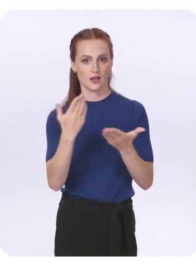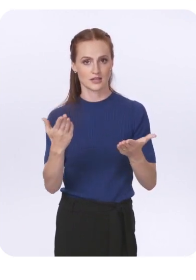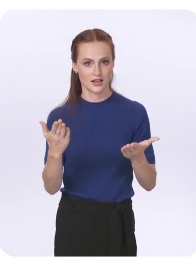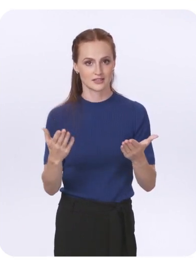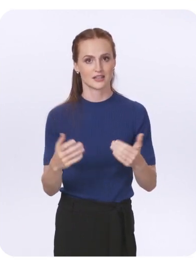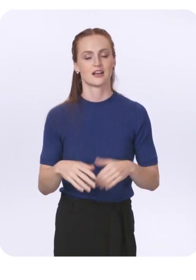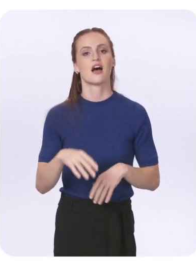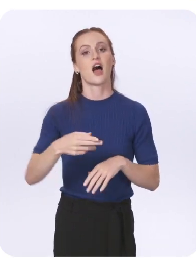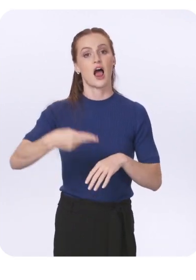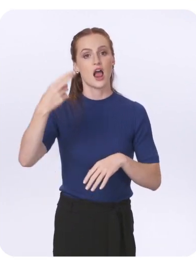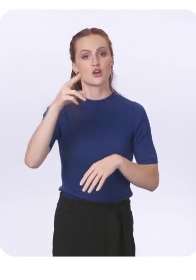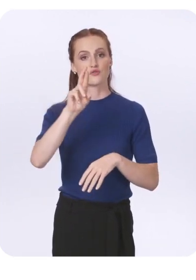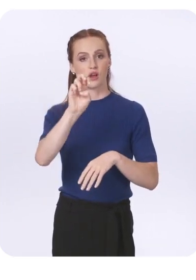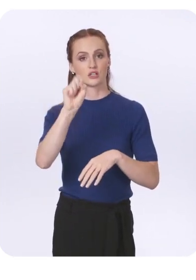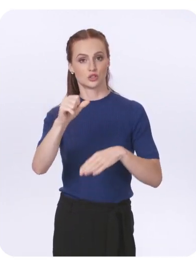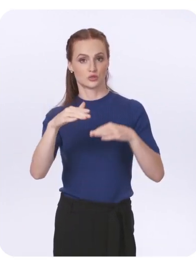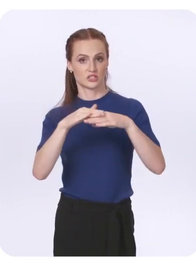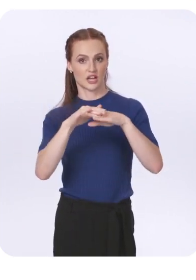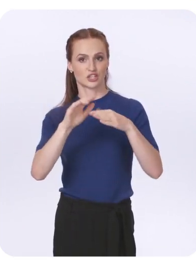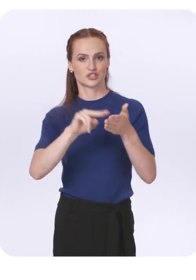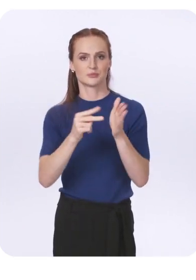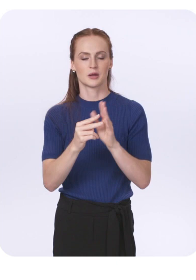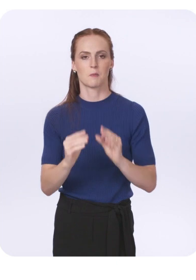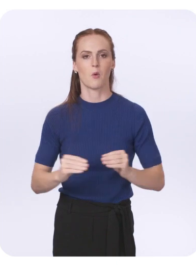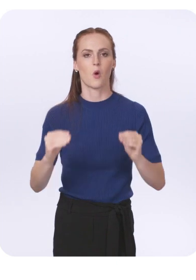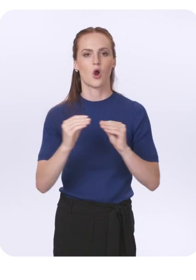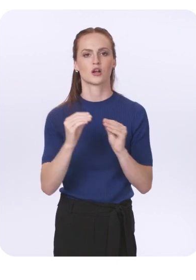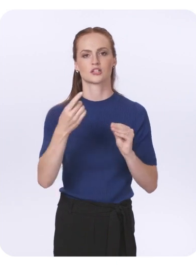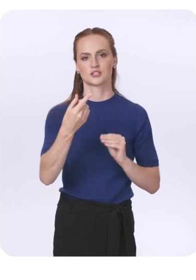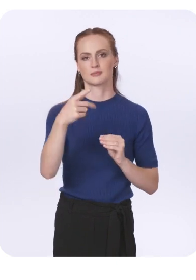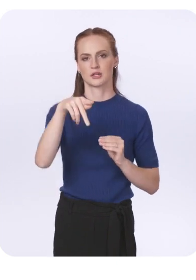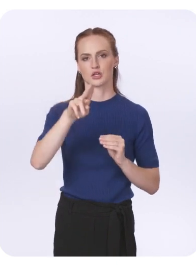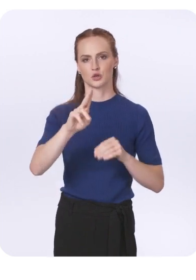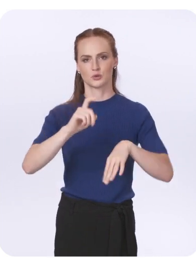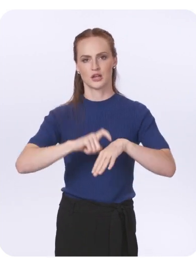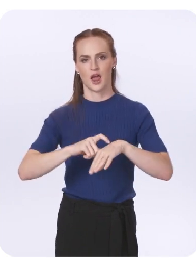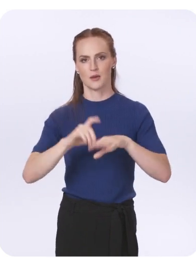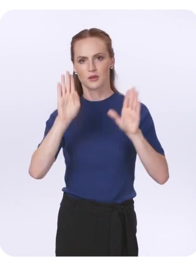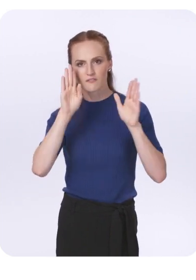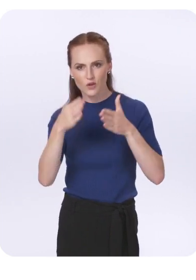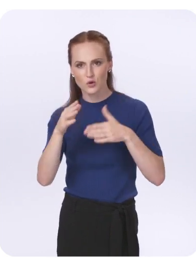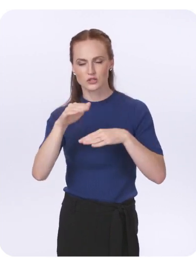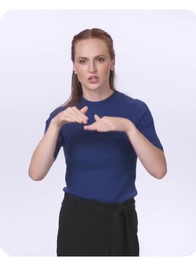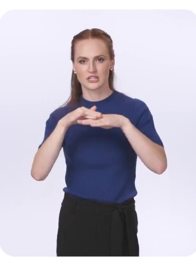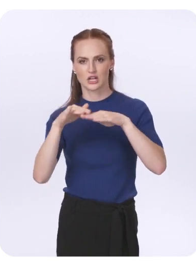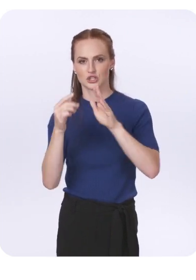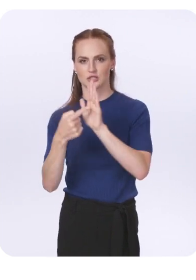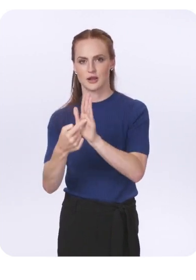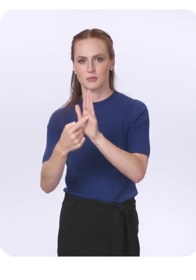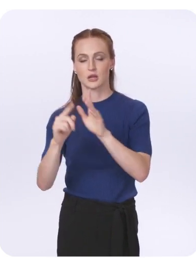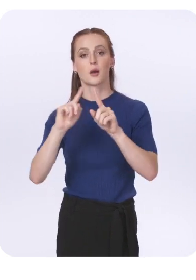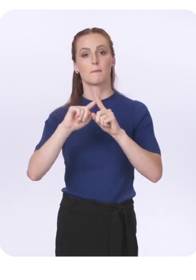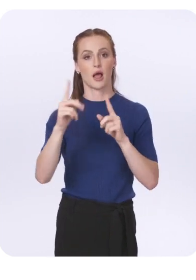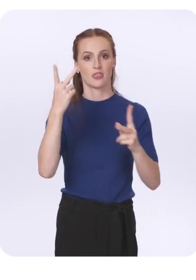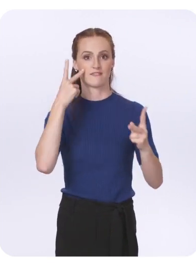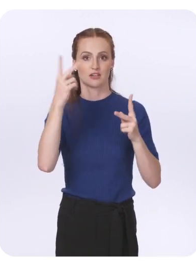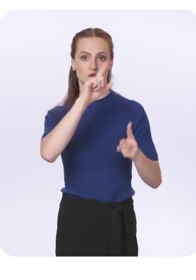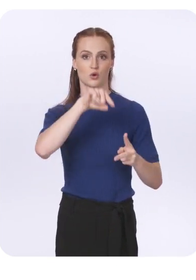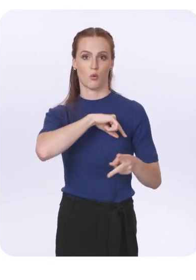higher resolution textures will mean more GPU time is spent during texture sampling, but in many cases the visual quality win